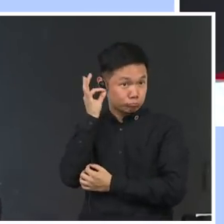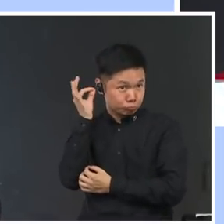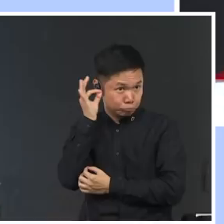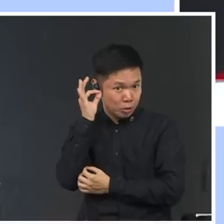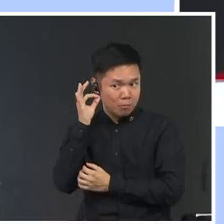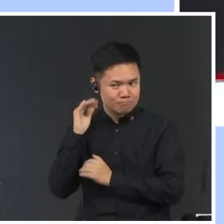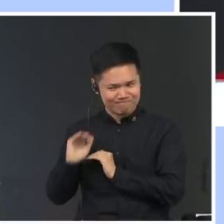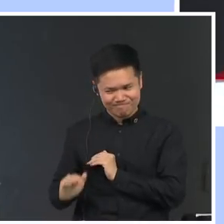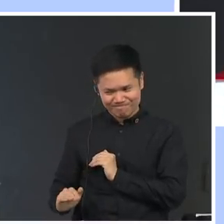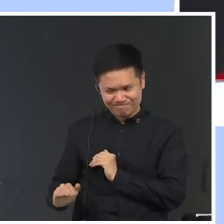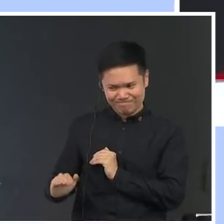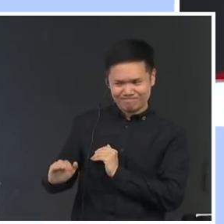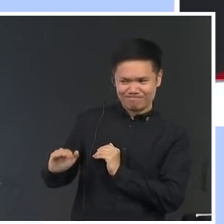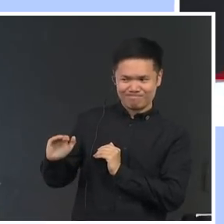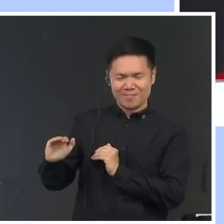So as a mother, she shared with me the